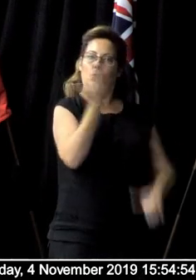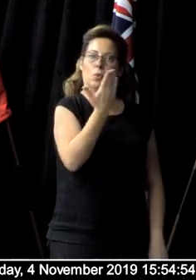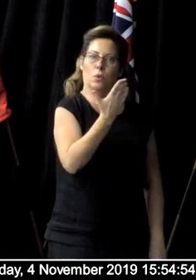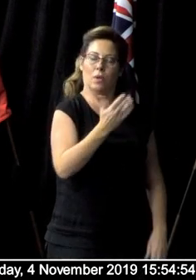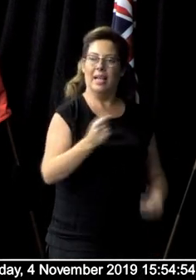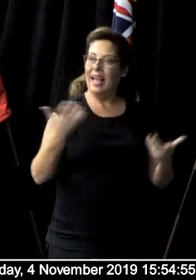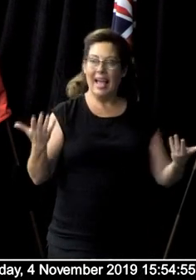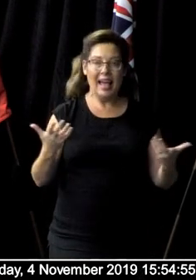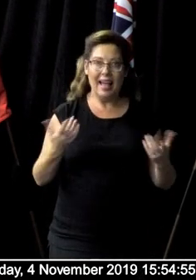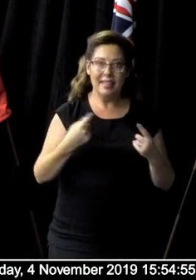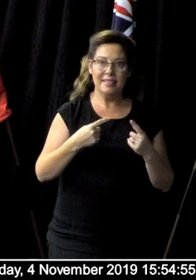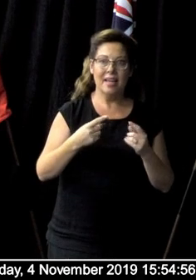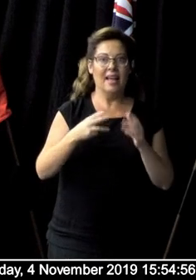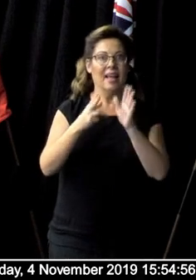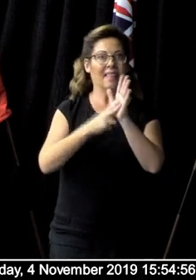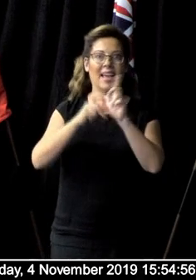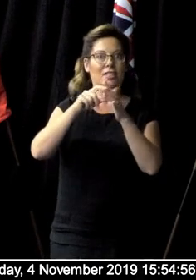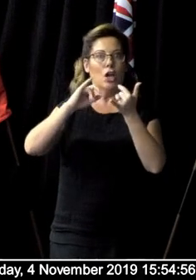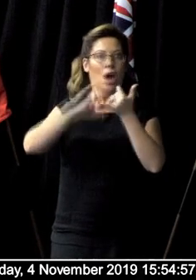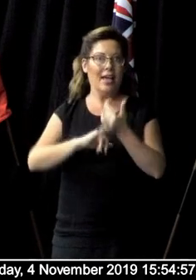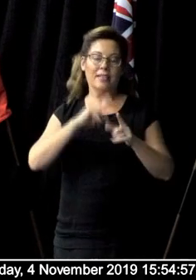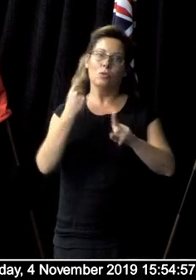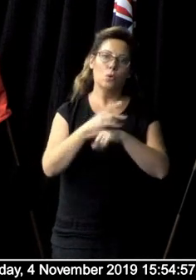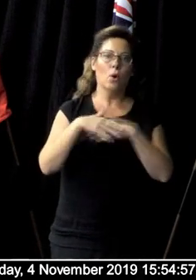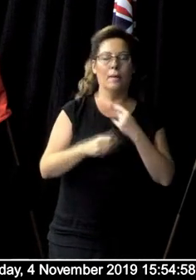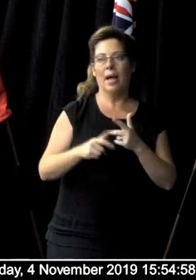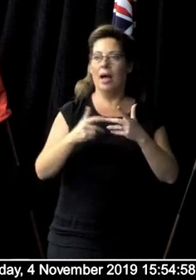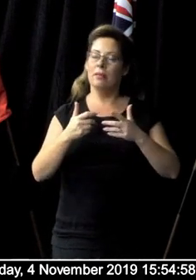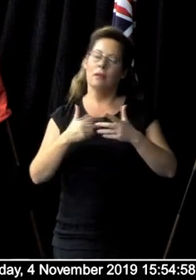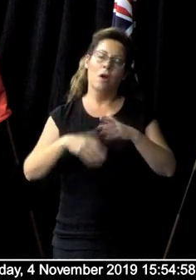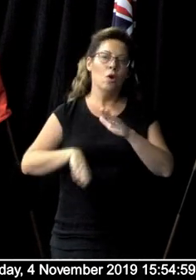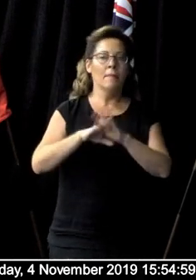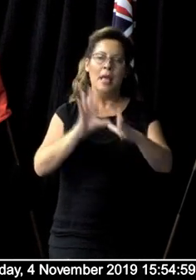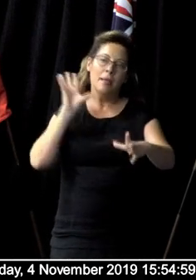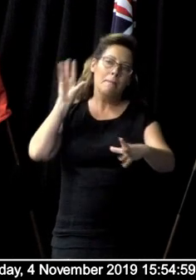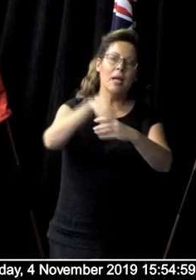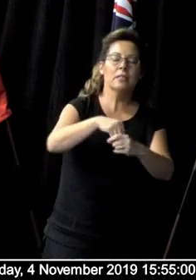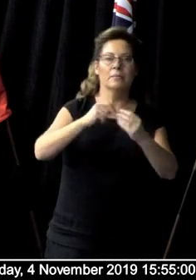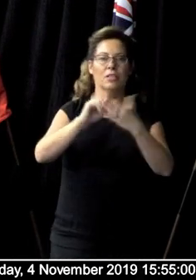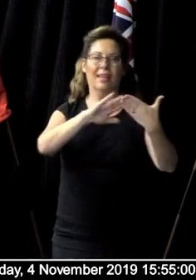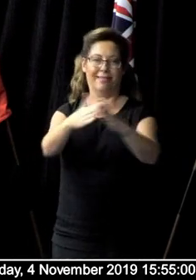promised by the NDIS unless we get inclusion in school right.